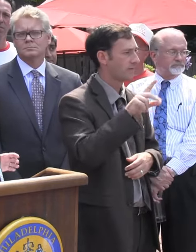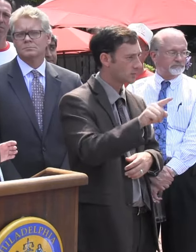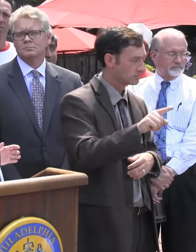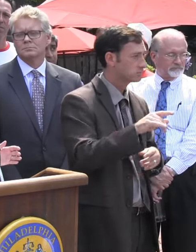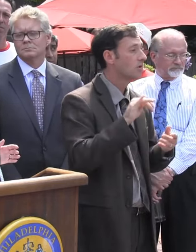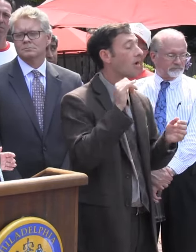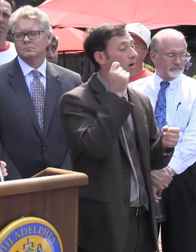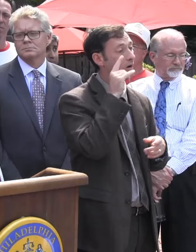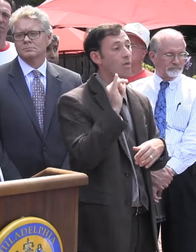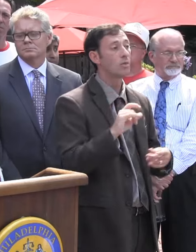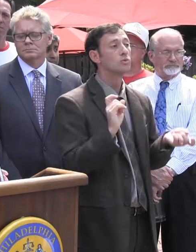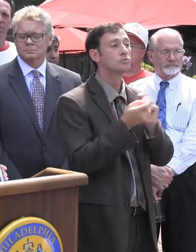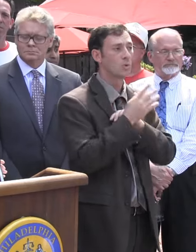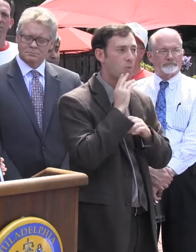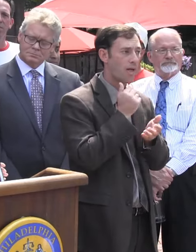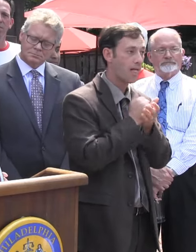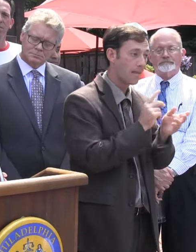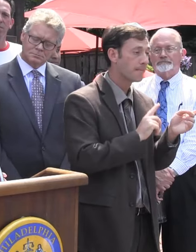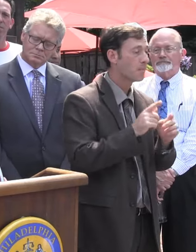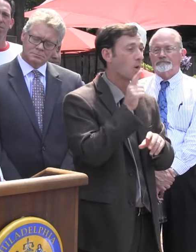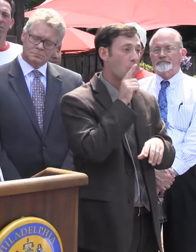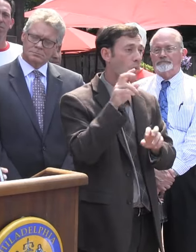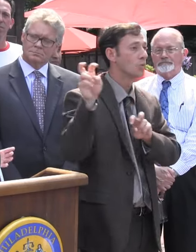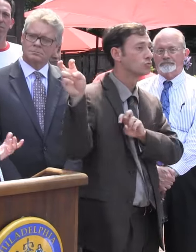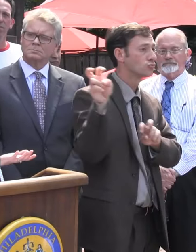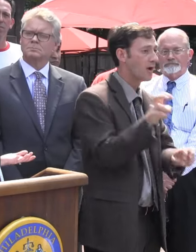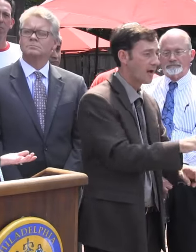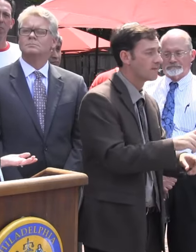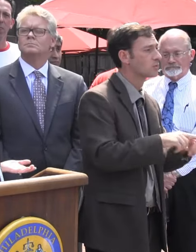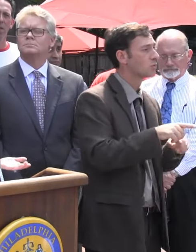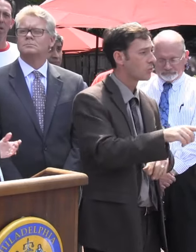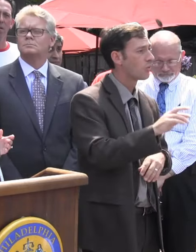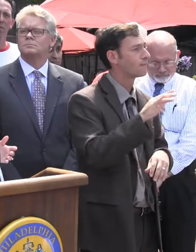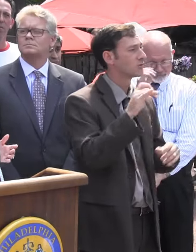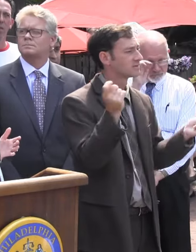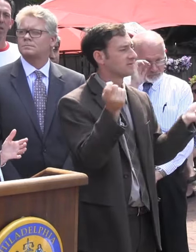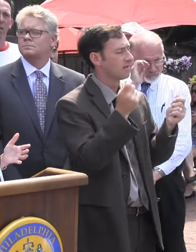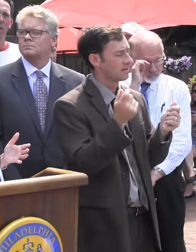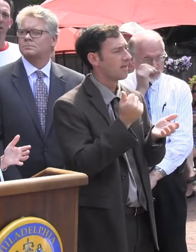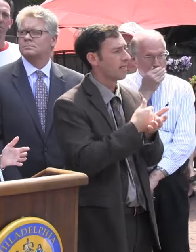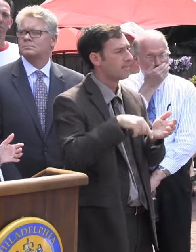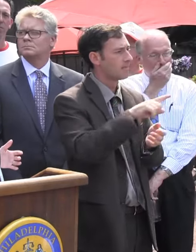are going to help those traveling to the Francis Festival to better understand all of the transportation